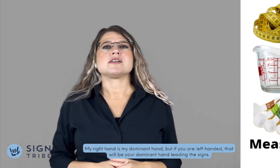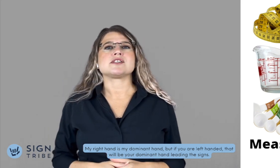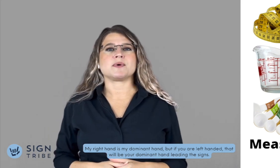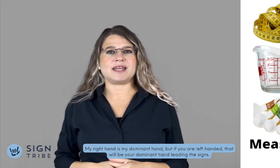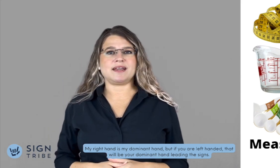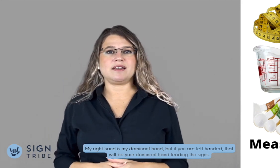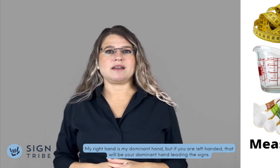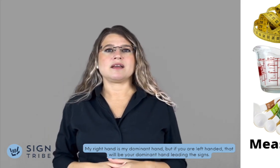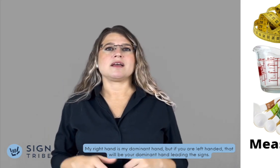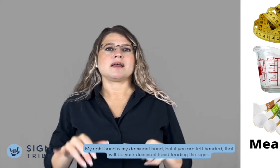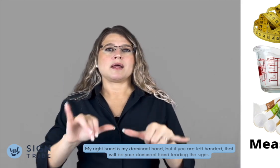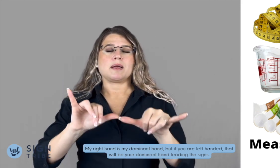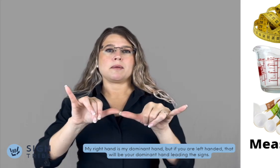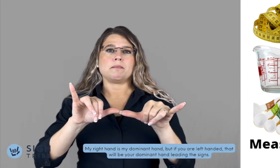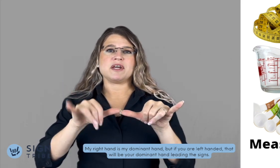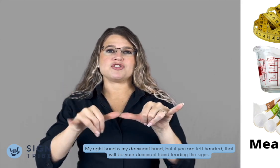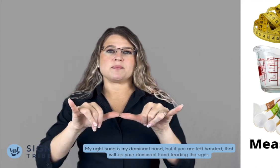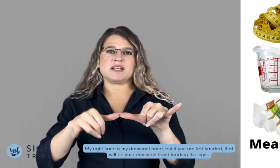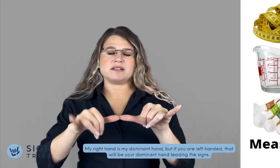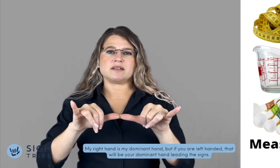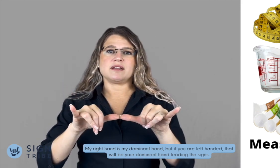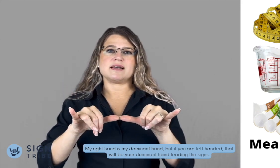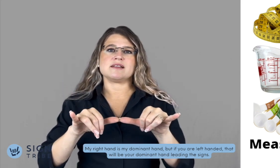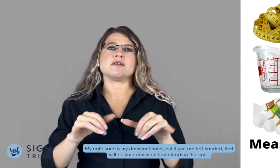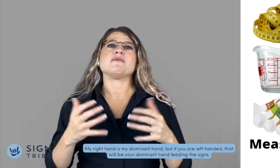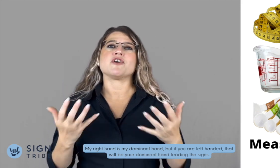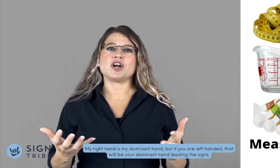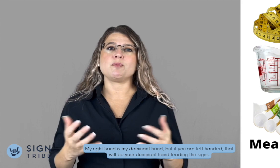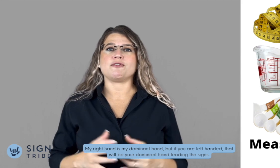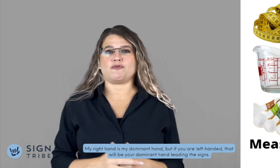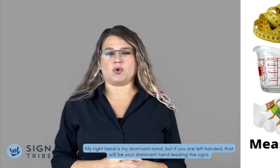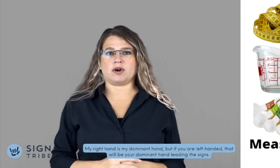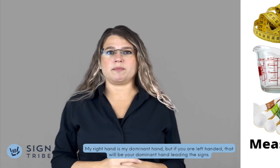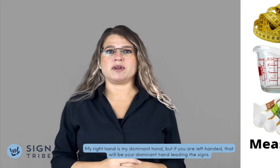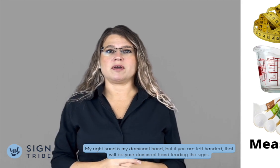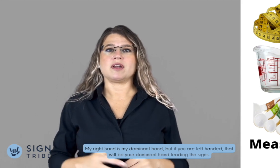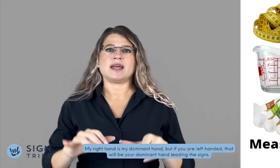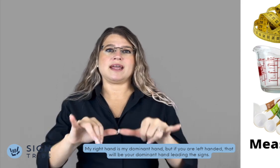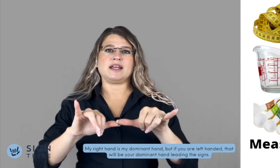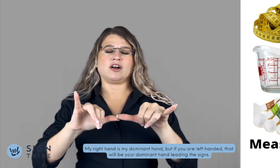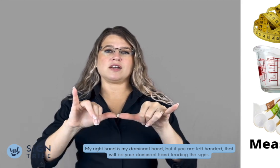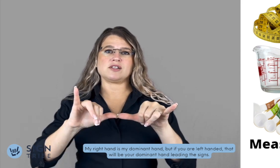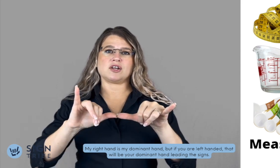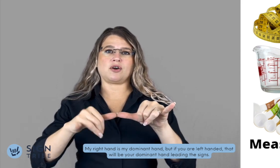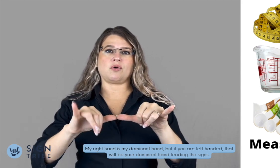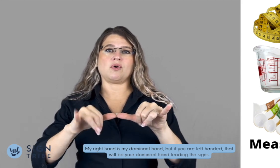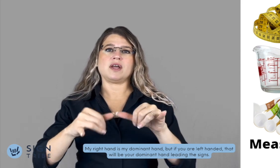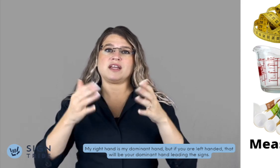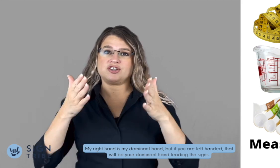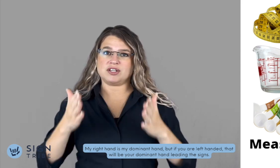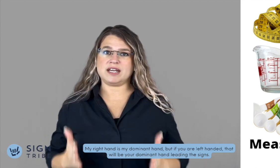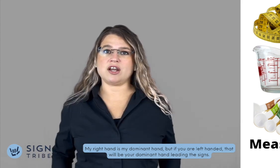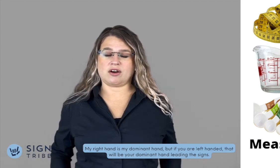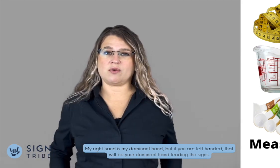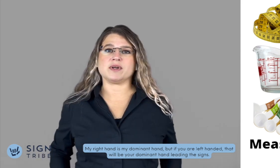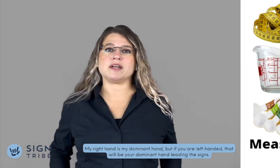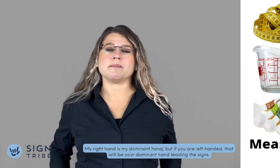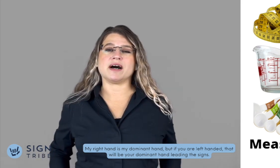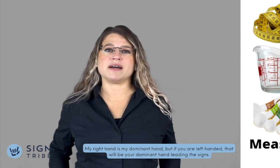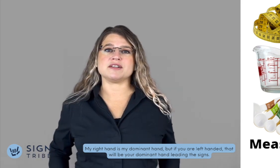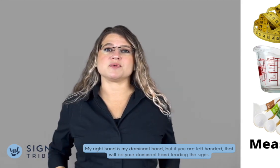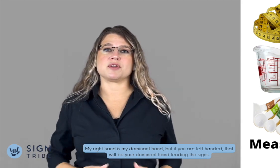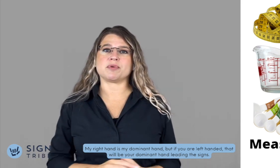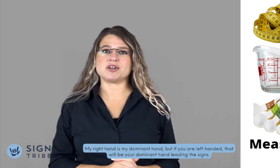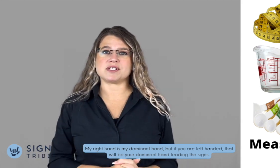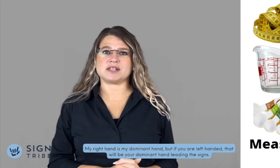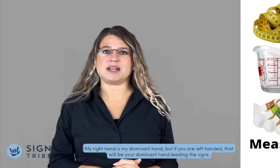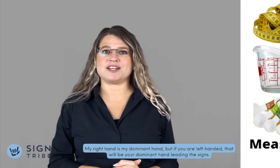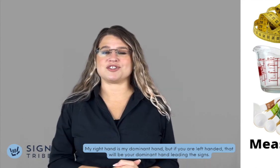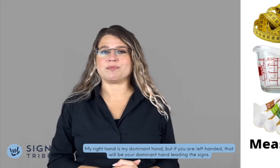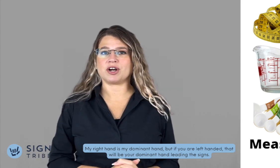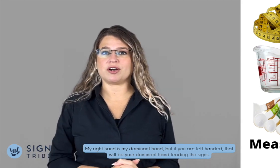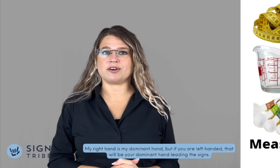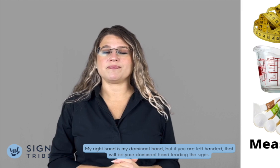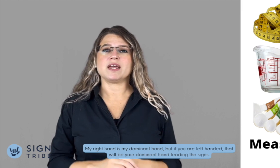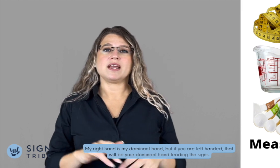So again, measurement and the verb form and also engineer when combined with a person agent marker